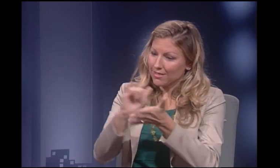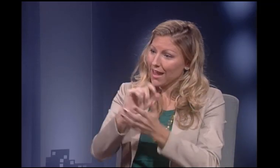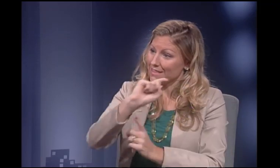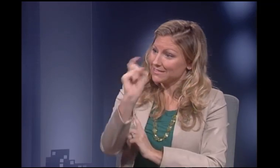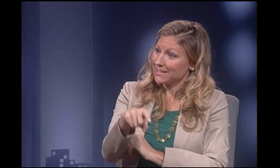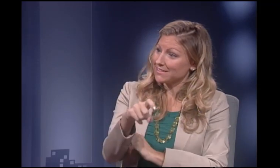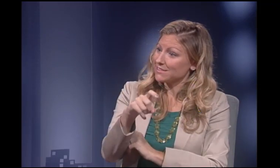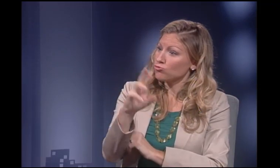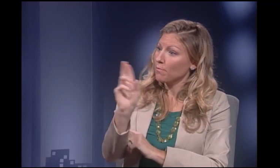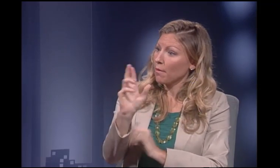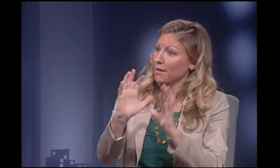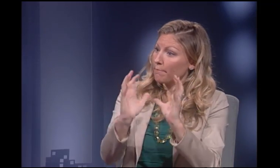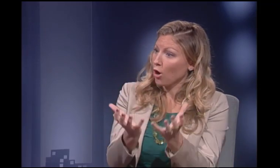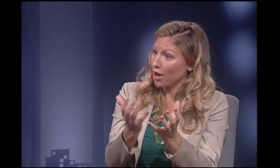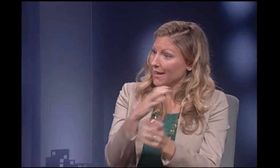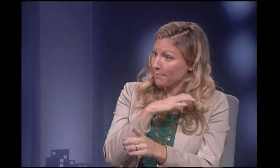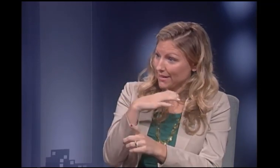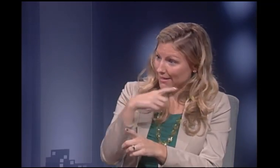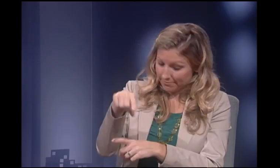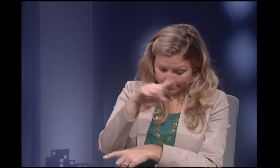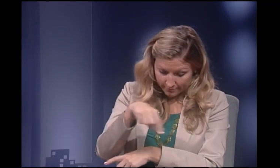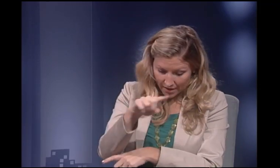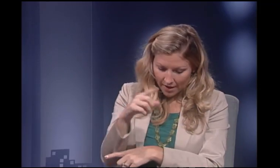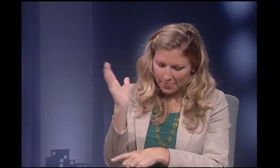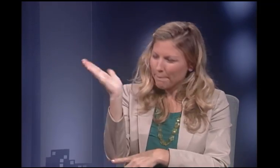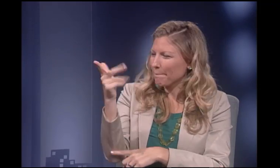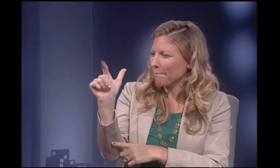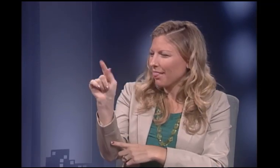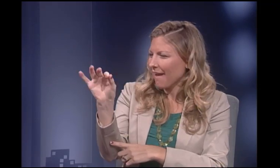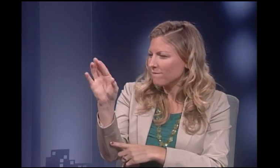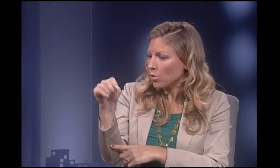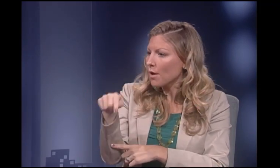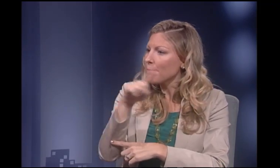I read that the Texas Republican Party platform,